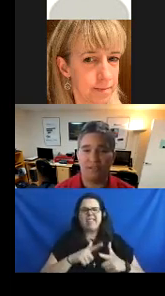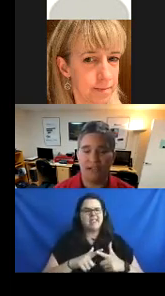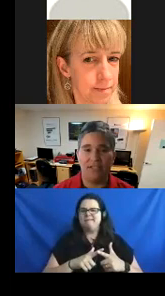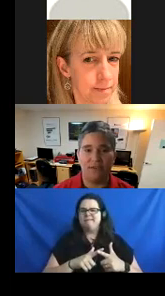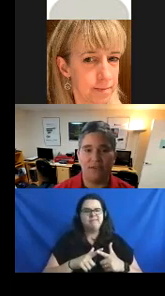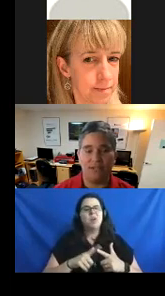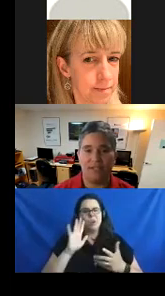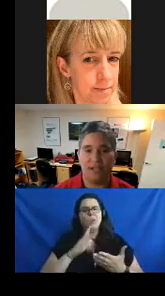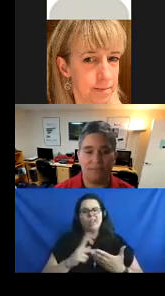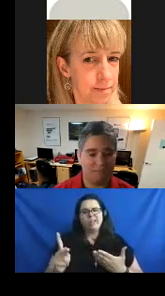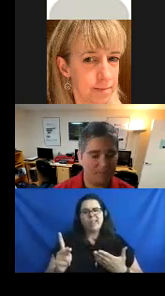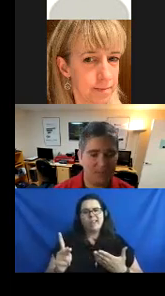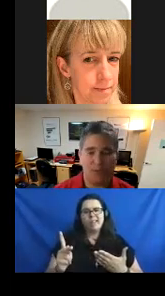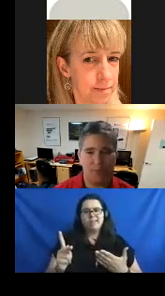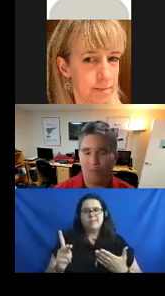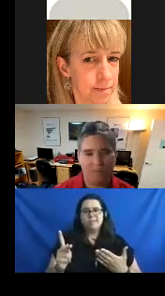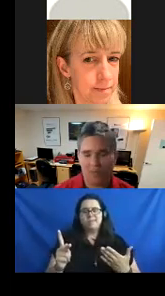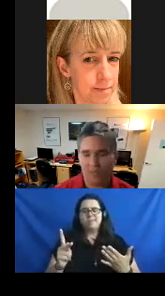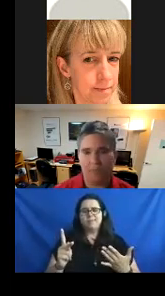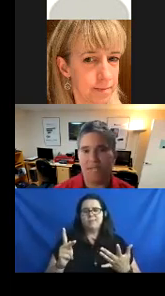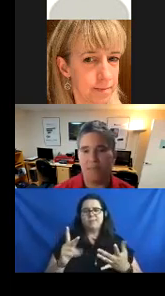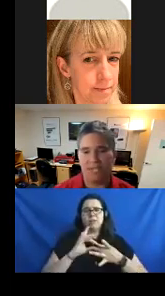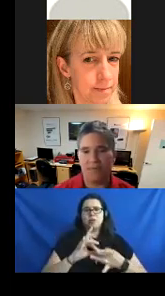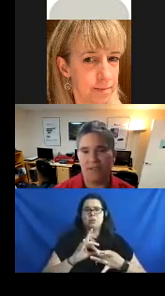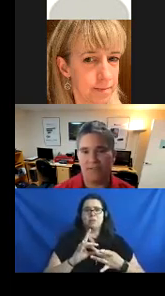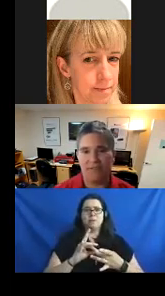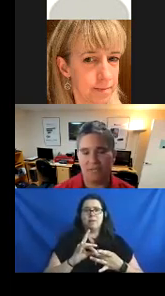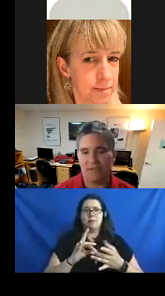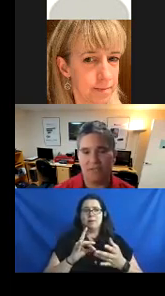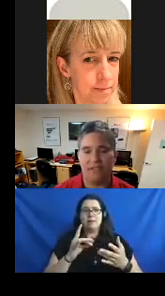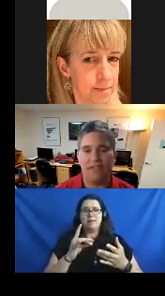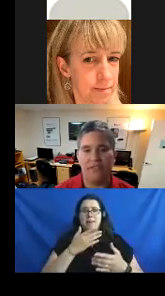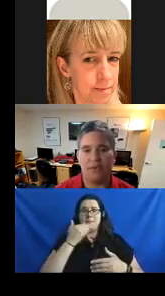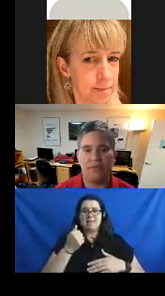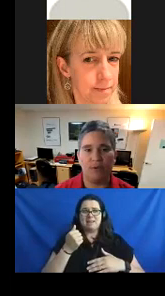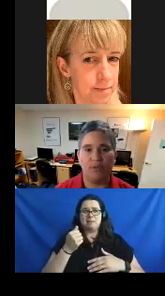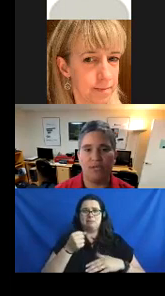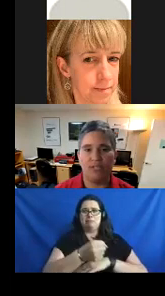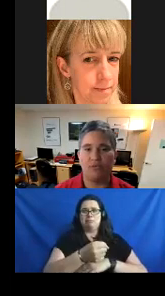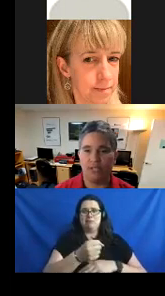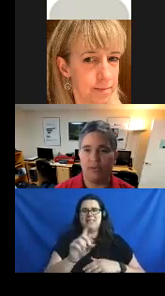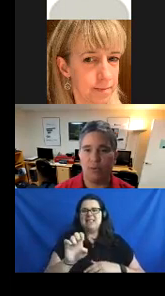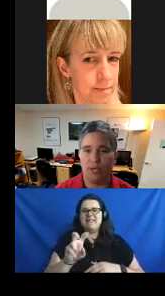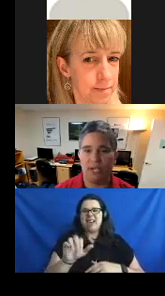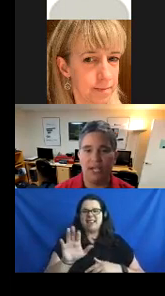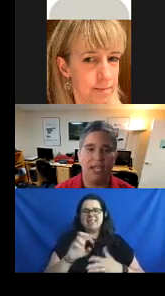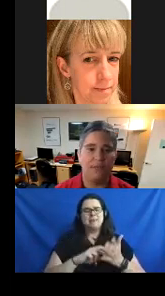FAR AS, YOU KNOW, THE BEST PLACEMENT OF SPECIFIC DEVICES. INFORMED CHOICE IS REALLY IMPORTANT.